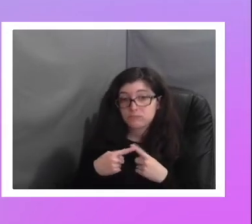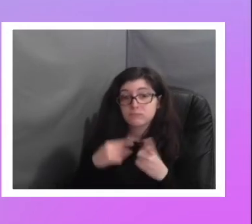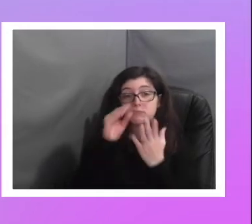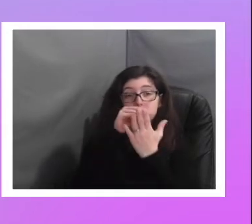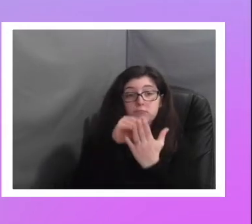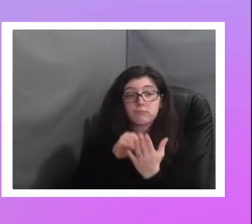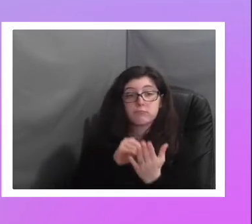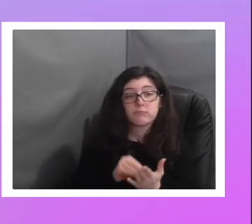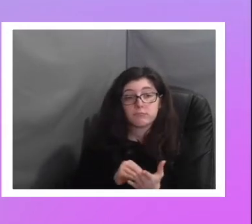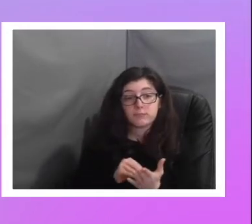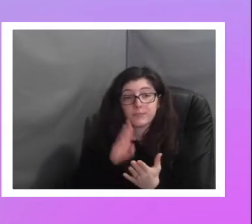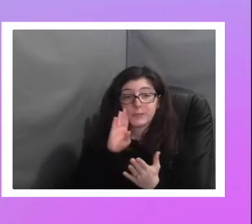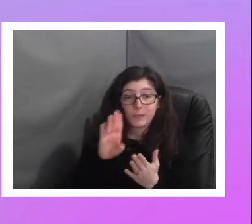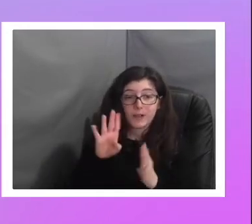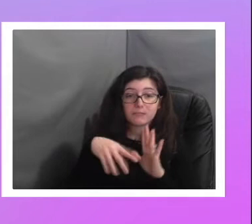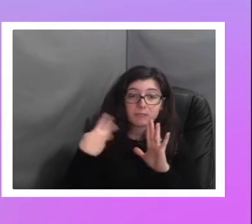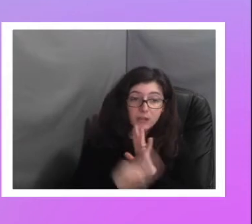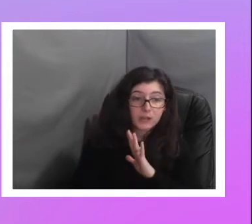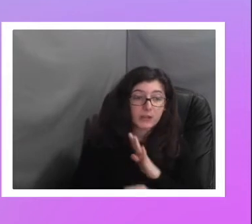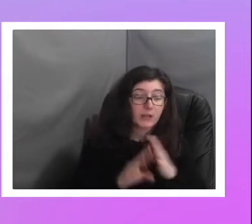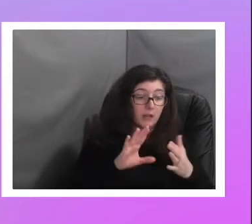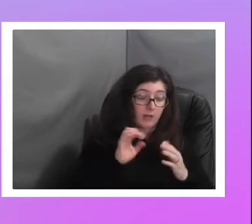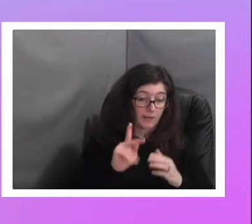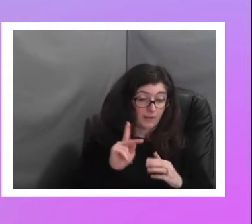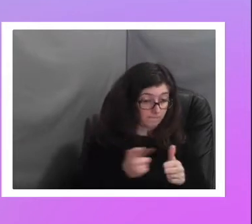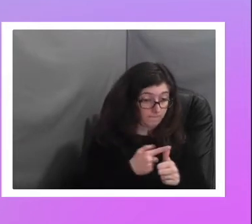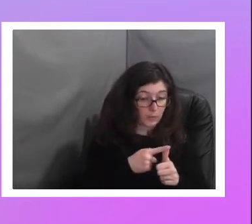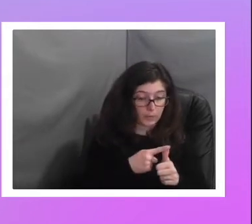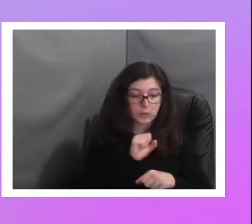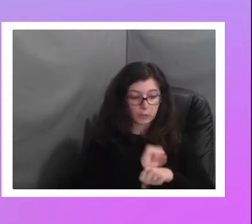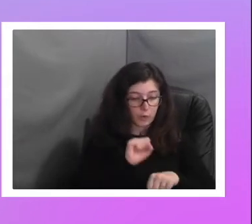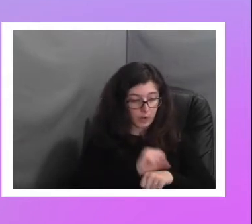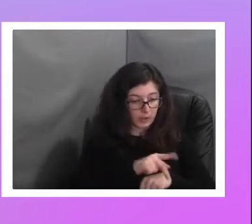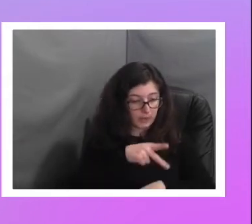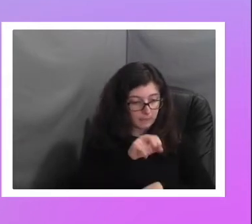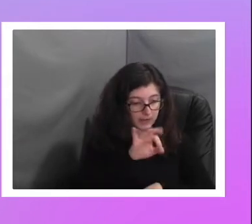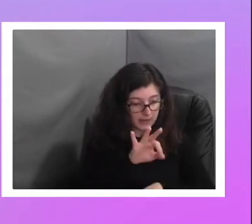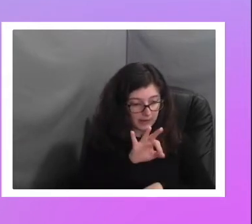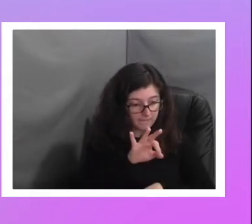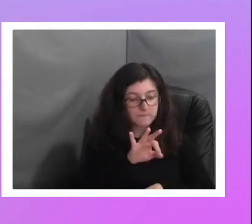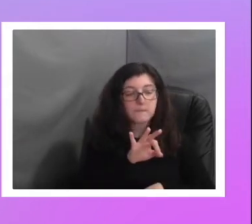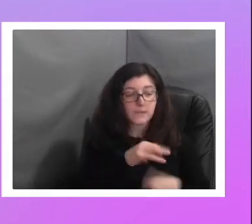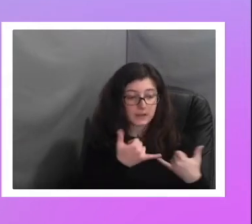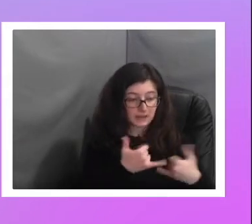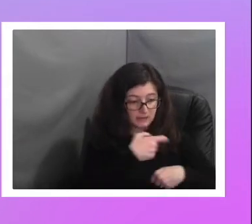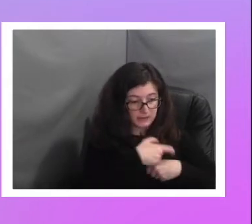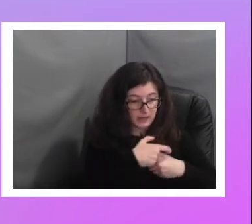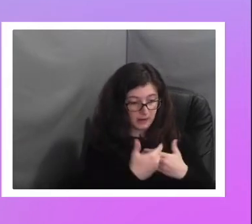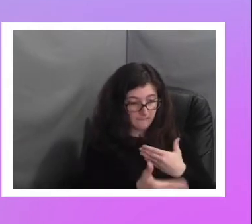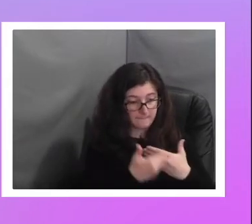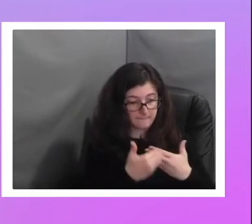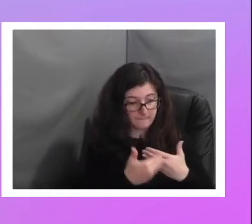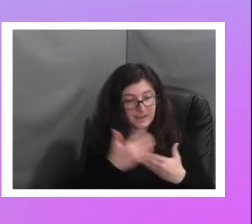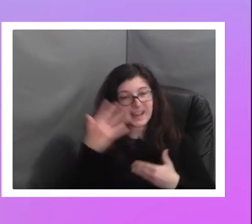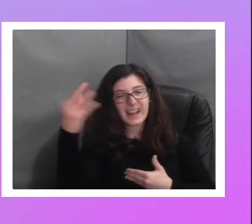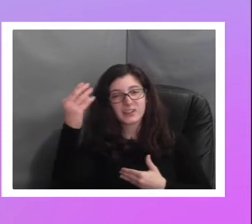we're going to do all the PDFs in this timeline and here's who's going to do it, our external PDF converter is going to do that.